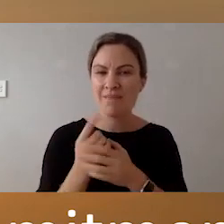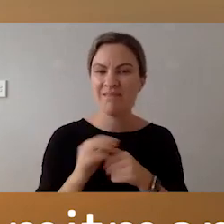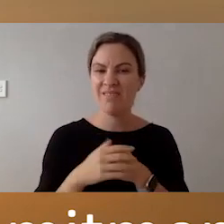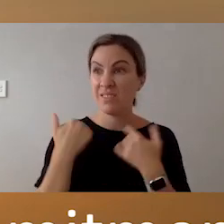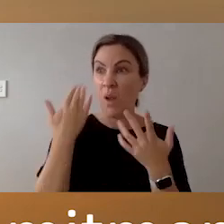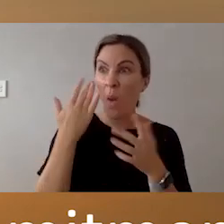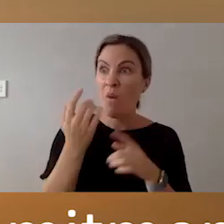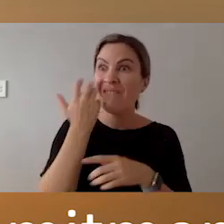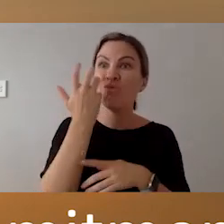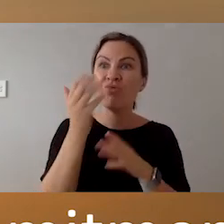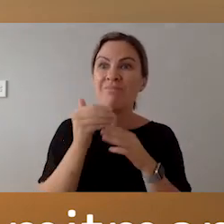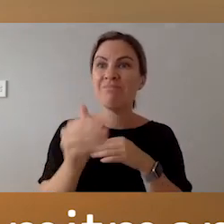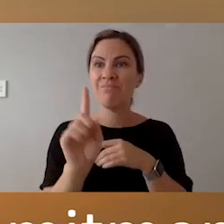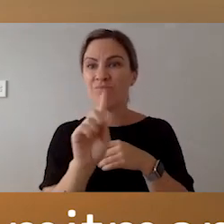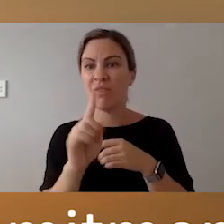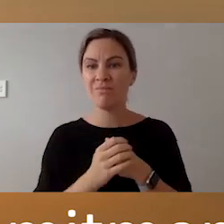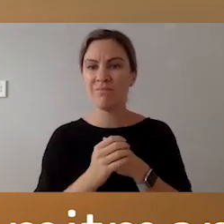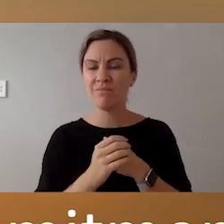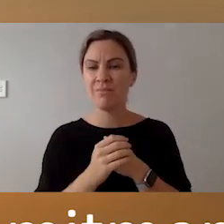see, often people say "Humans hate change." I'm not so sure that that's